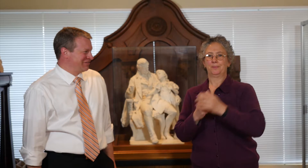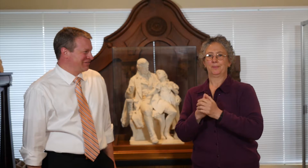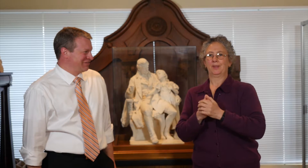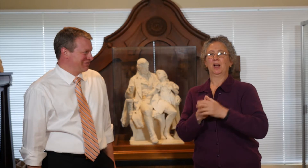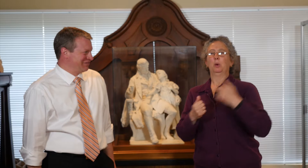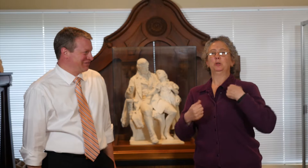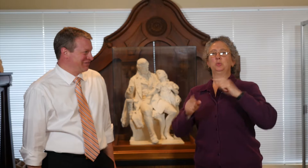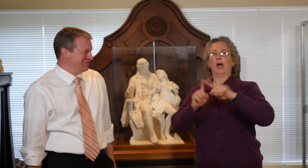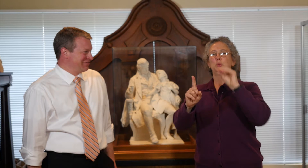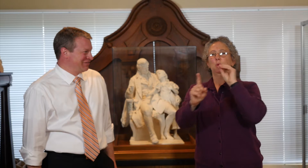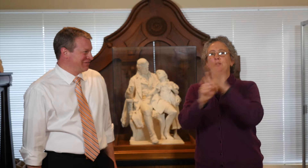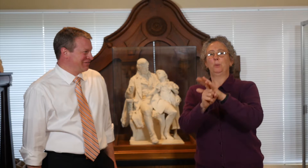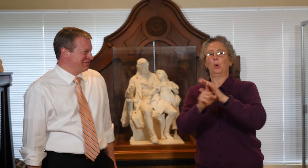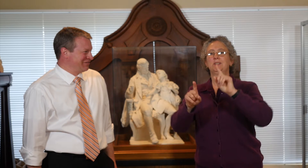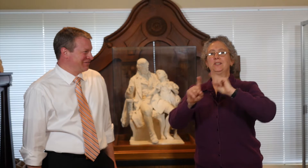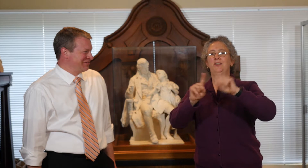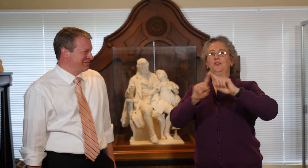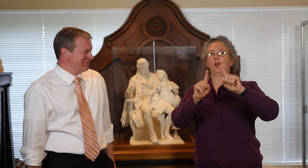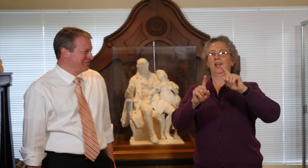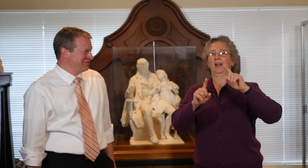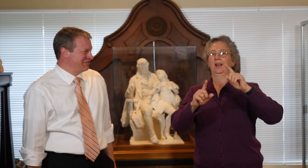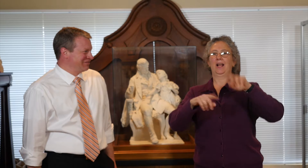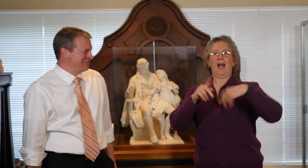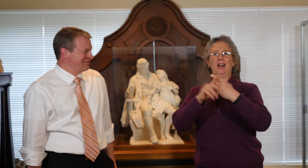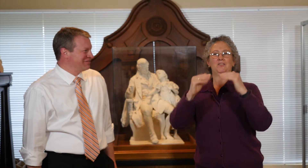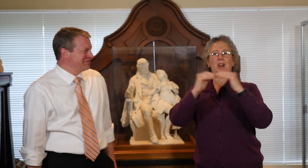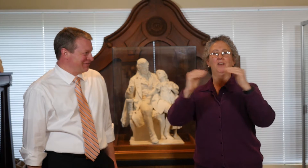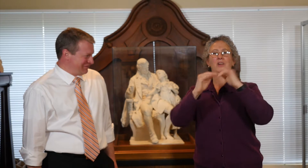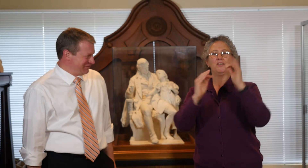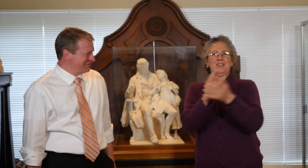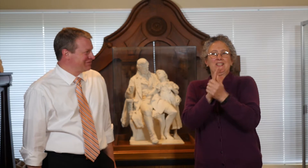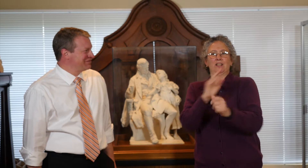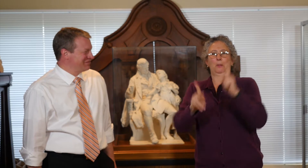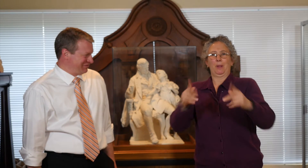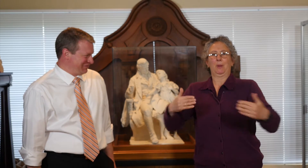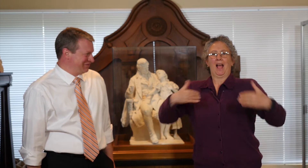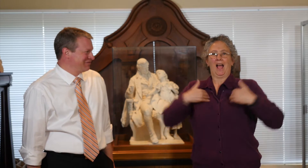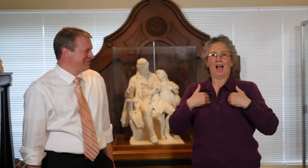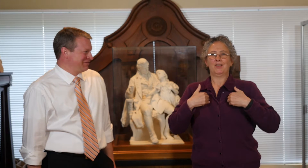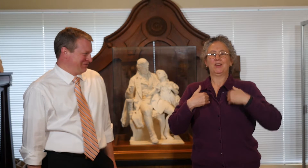And this would be live streamed as well. This would expose people to the different types